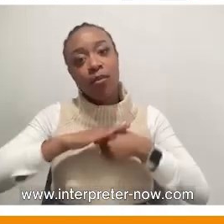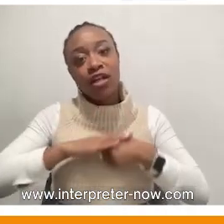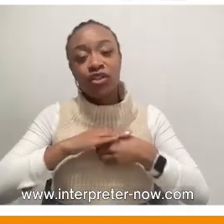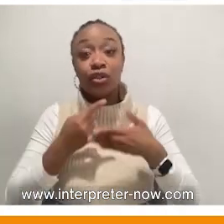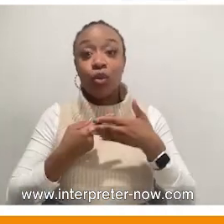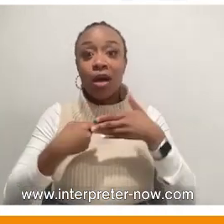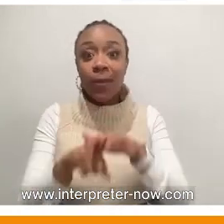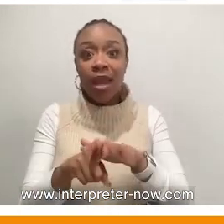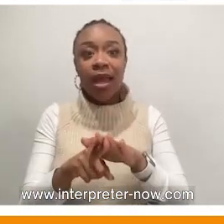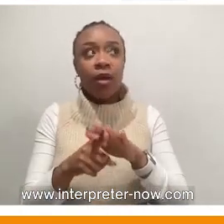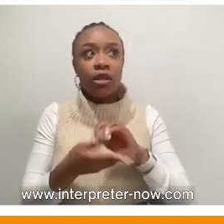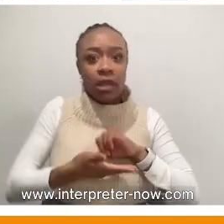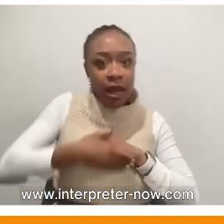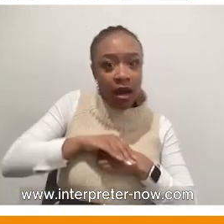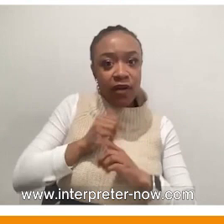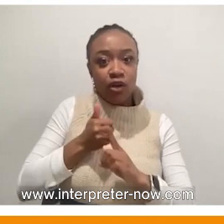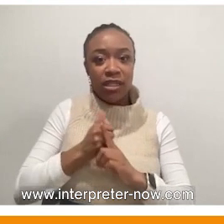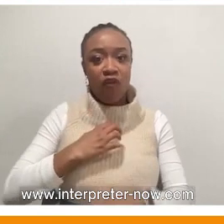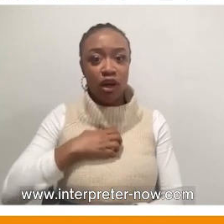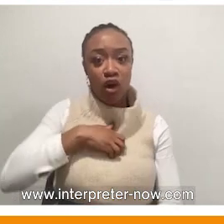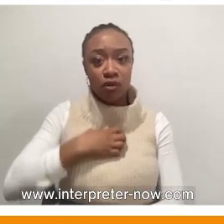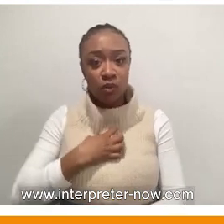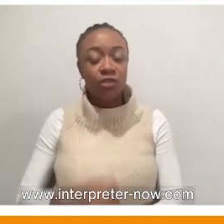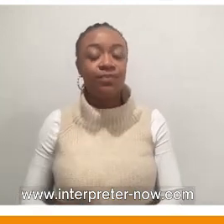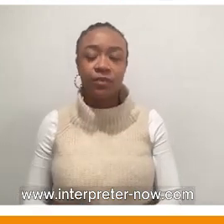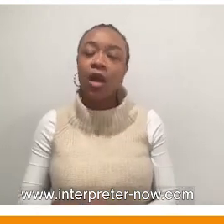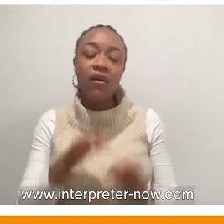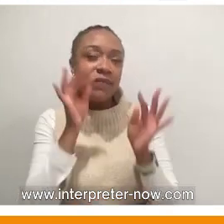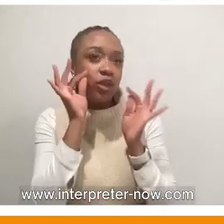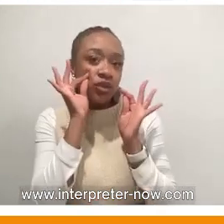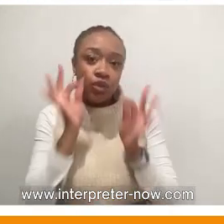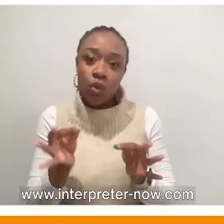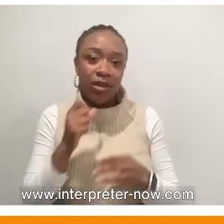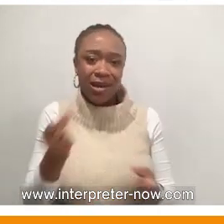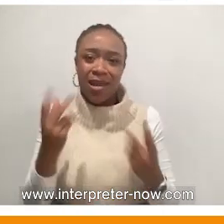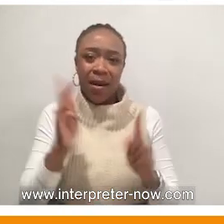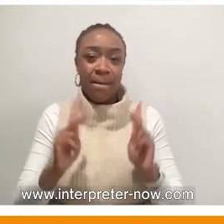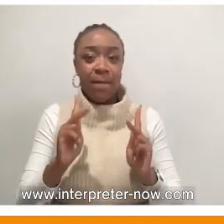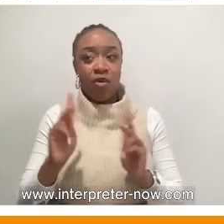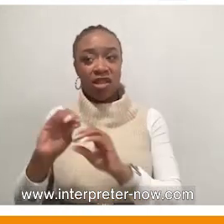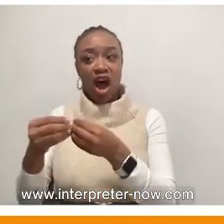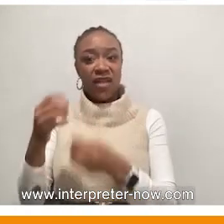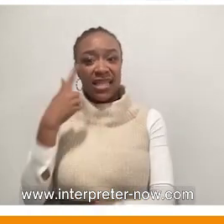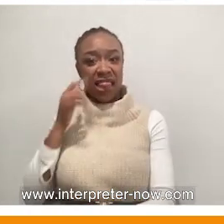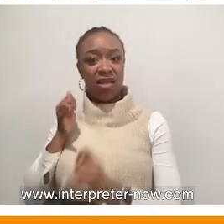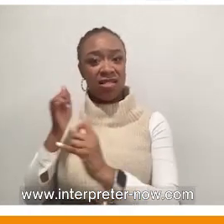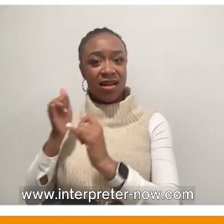pressure to assimilate or cover or code-switch. Oh, for sure. Like I said, there's not a lot of people in the office that looked like me.